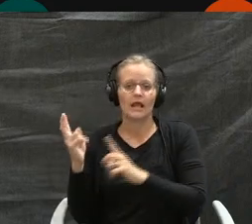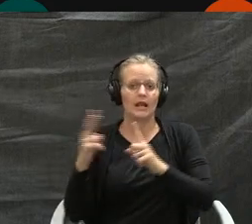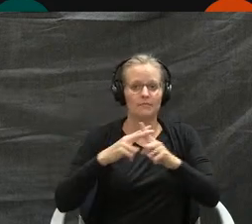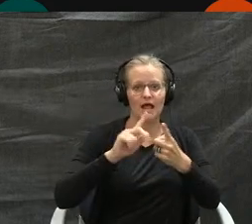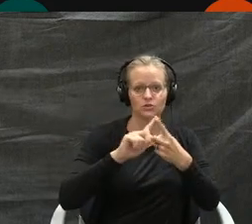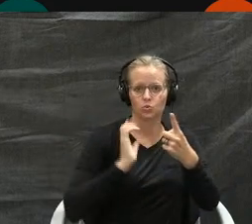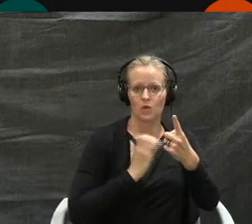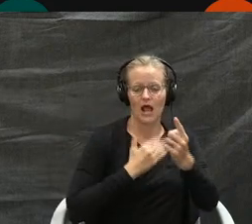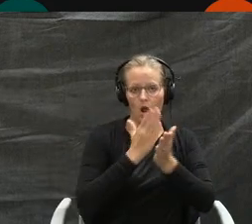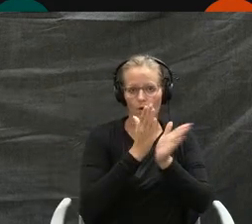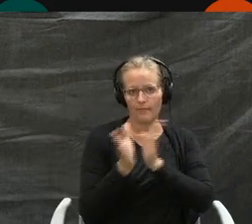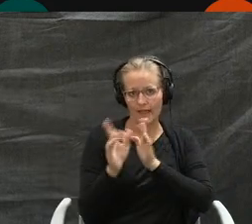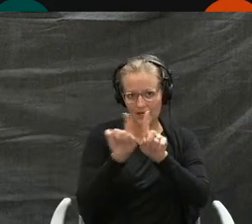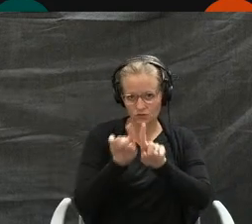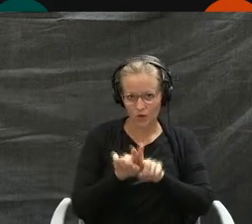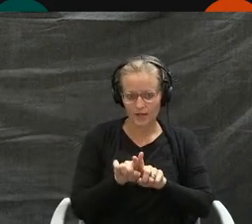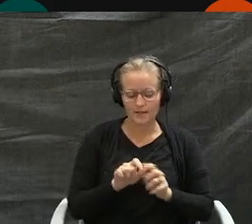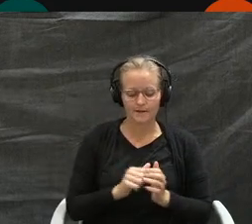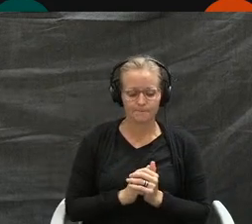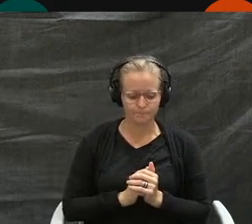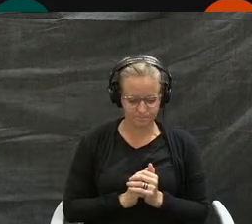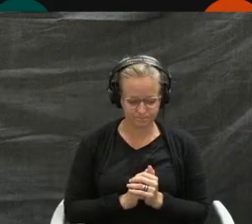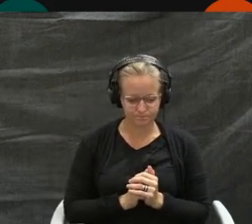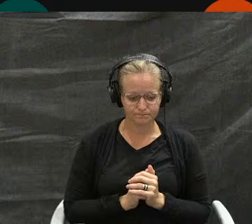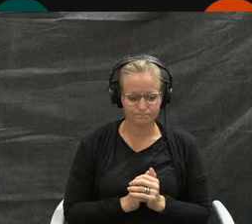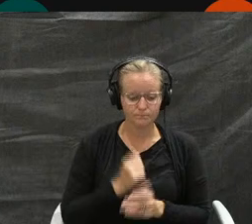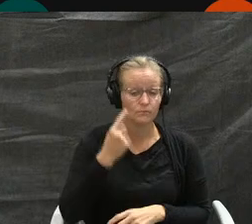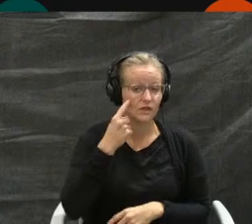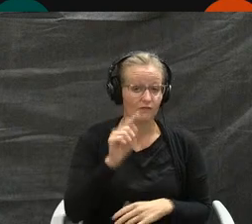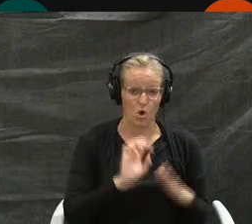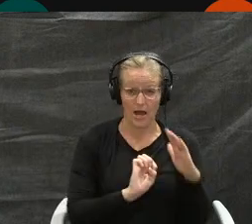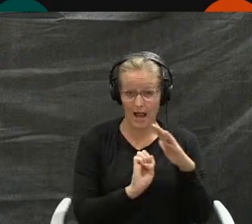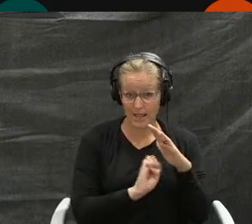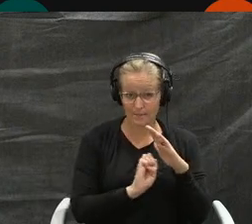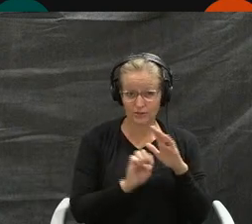At the elementary level, again we we talked about a very